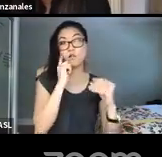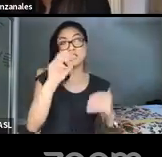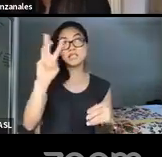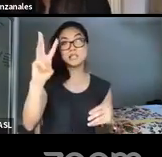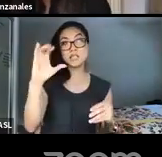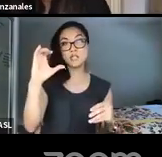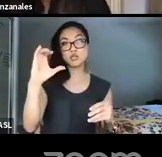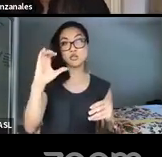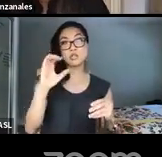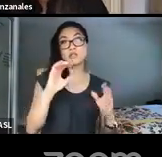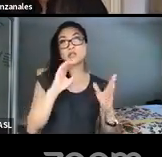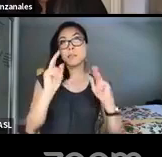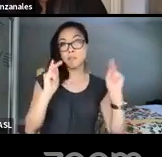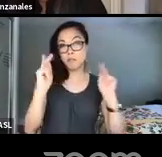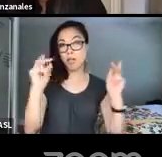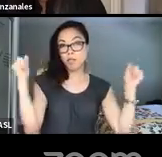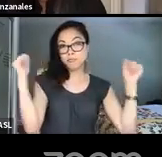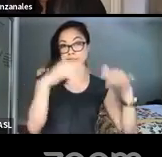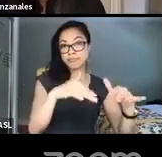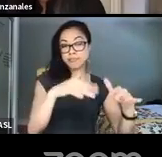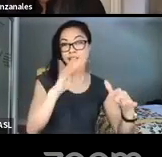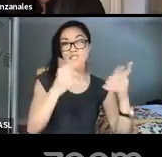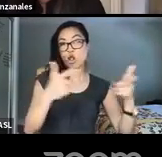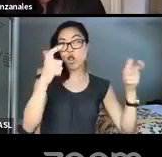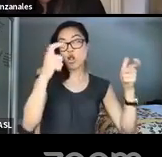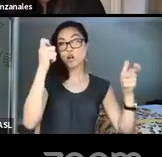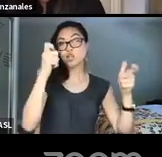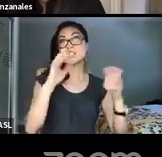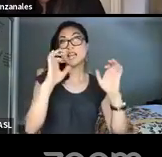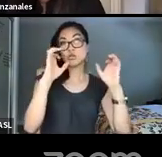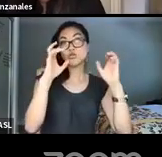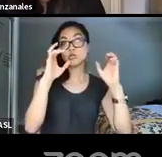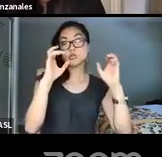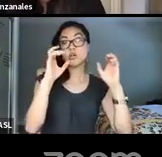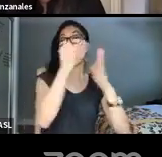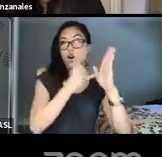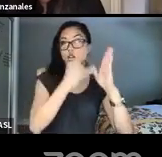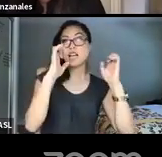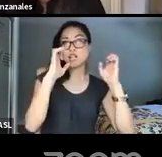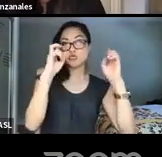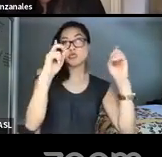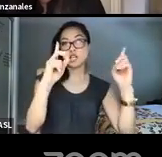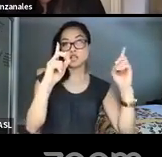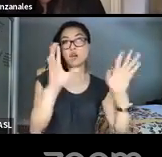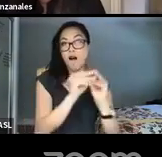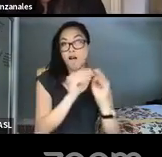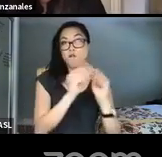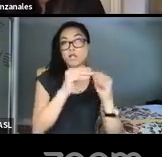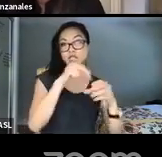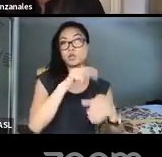everybody's organization to offer professional development workshops, to share online resources,